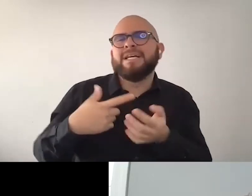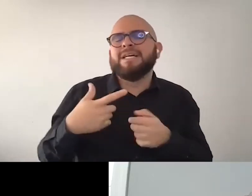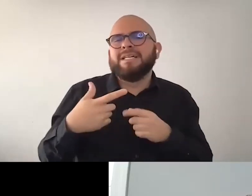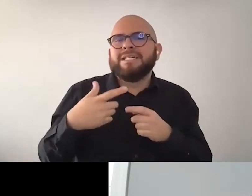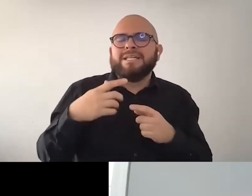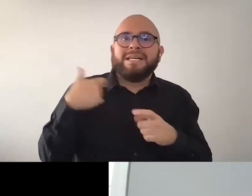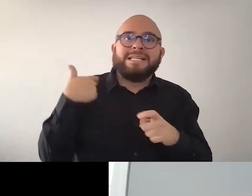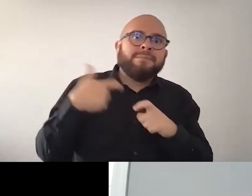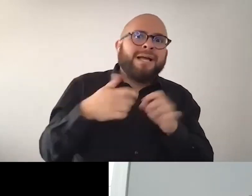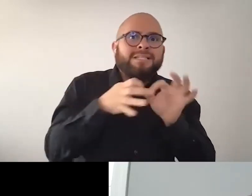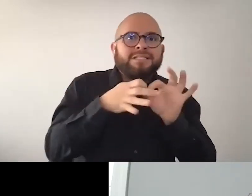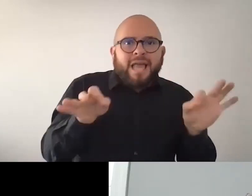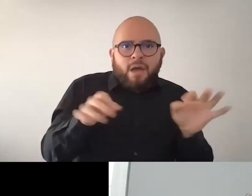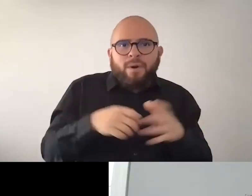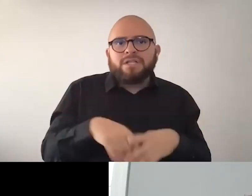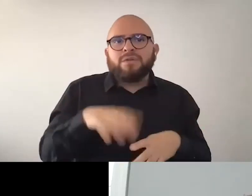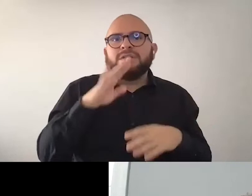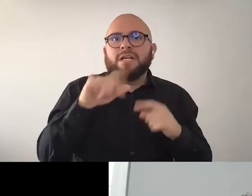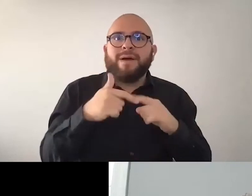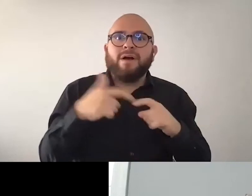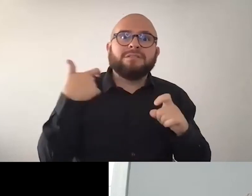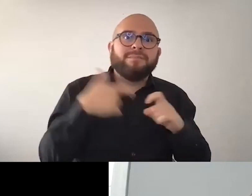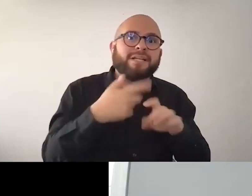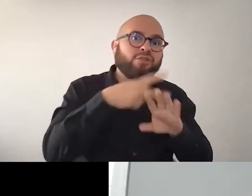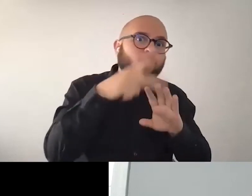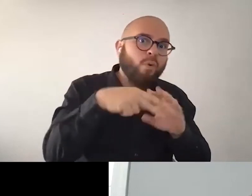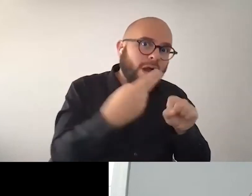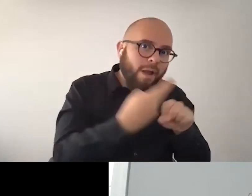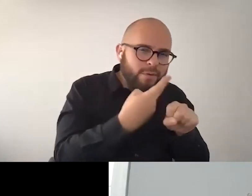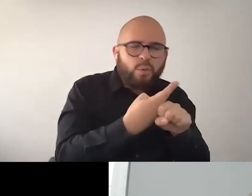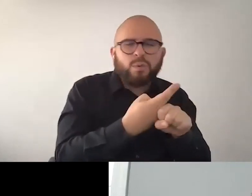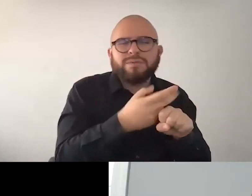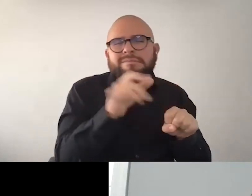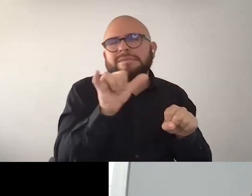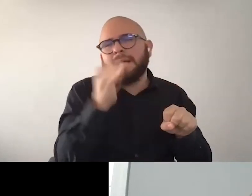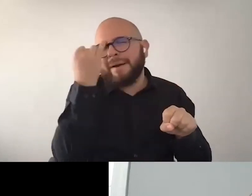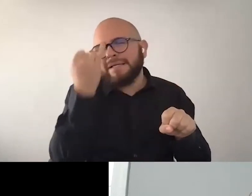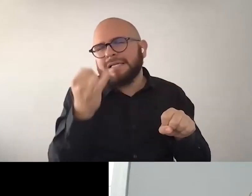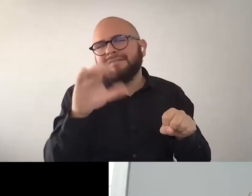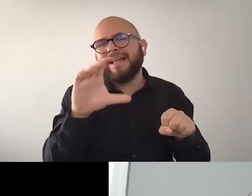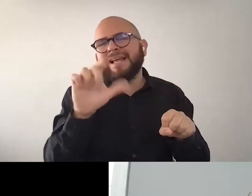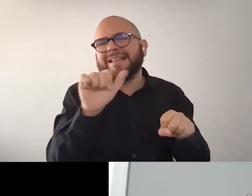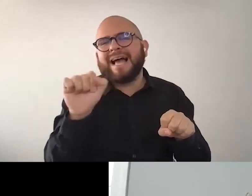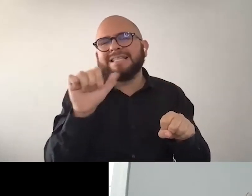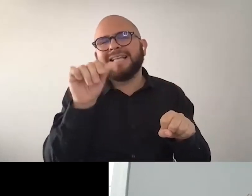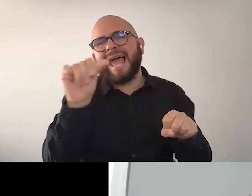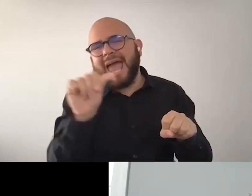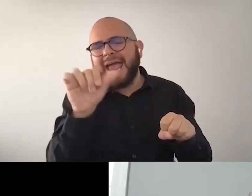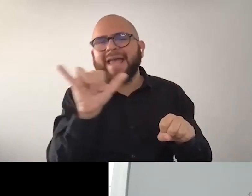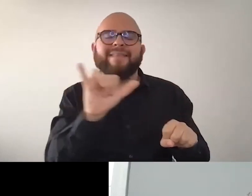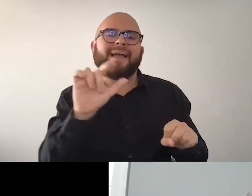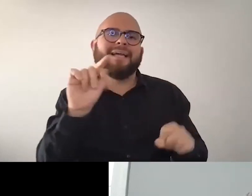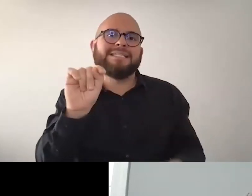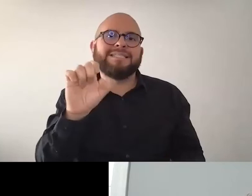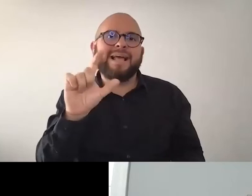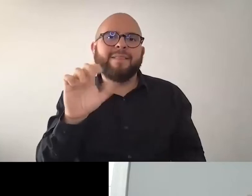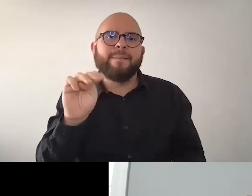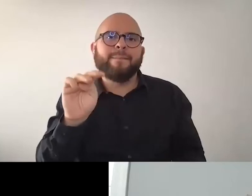Spanish program use which would be on similar to Class A where it's like Telemundo in the main national channels.